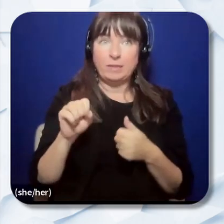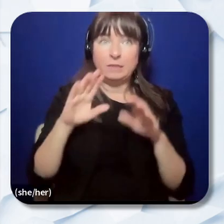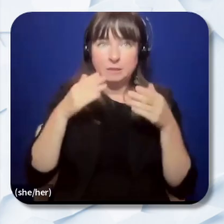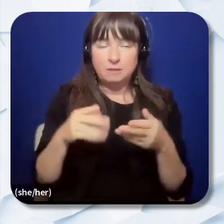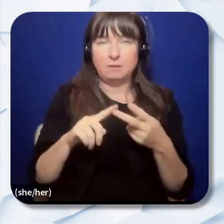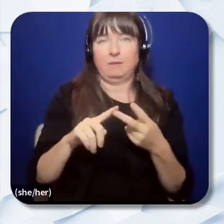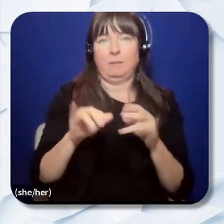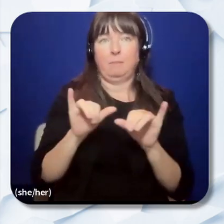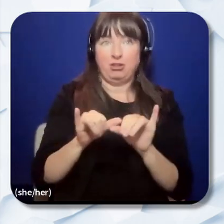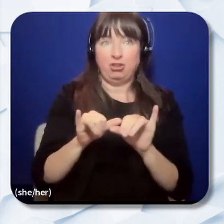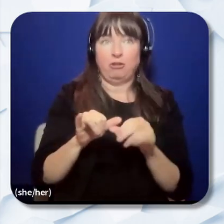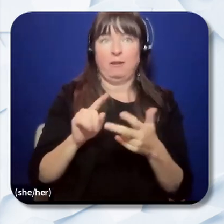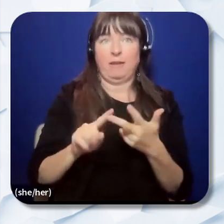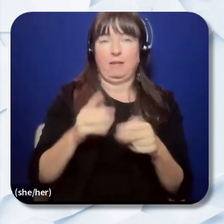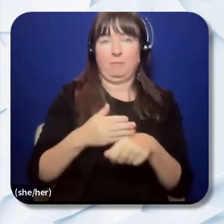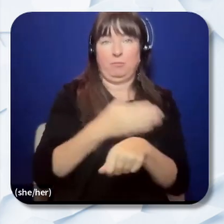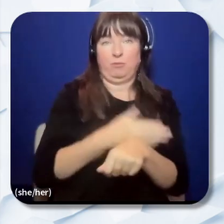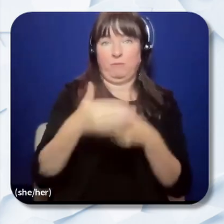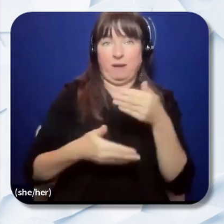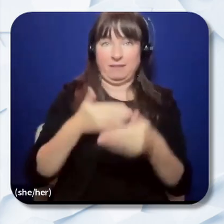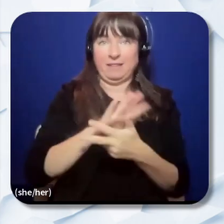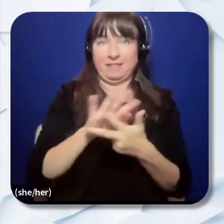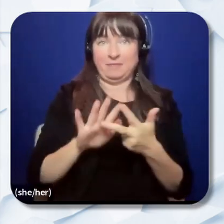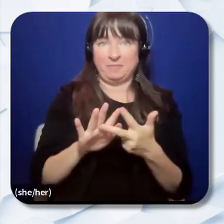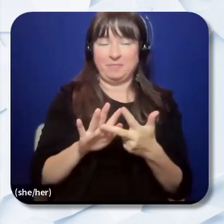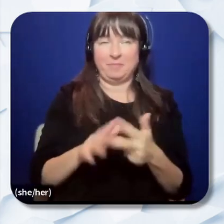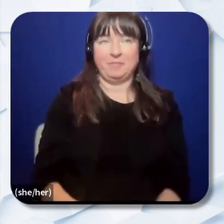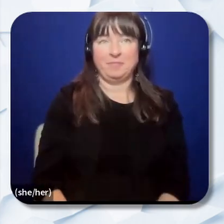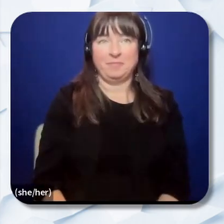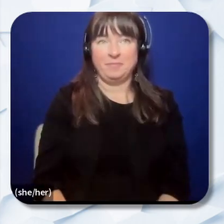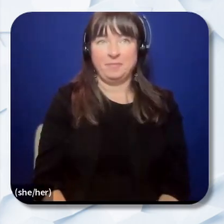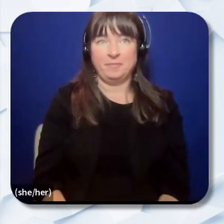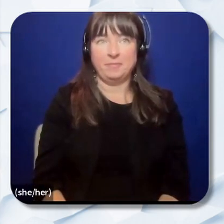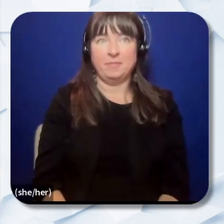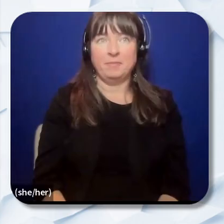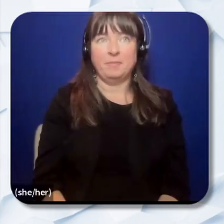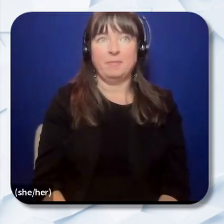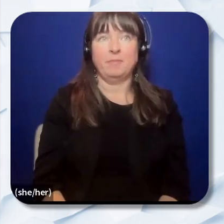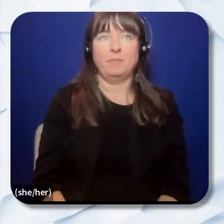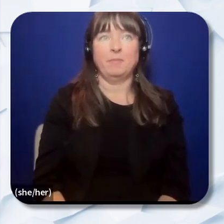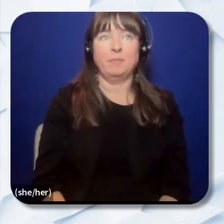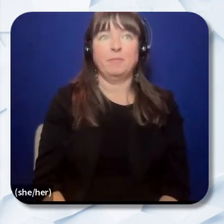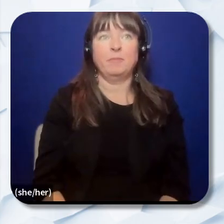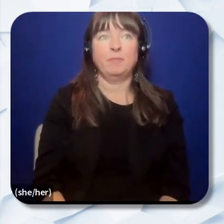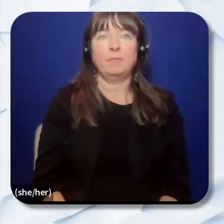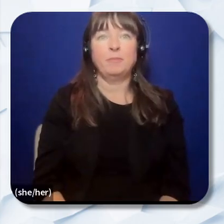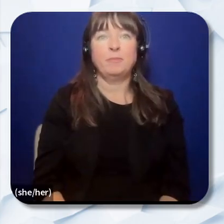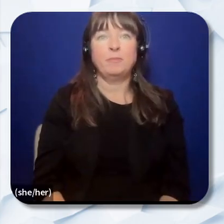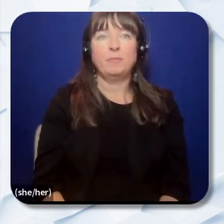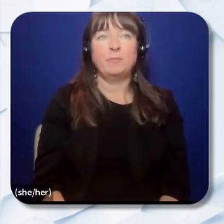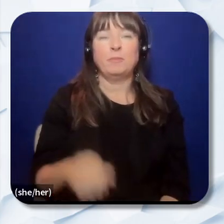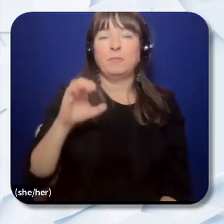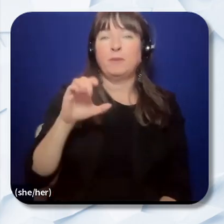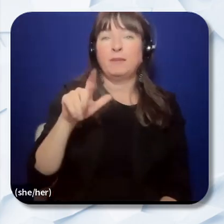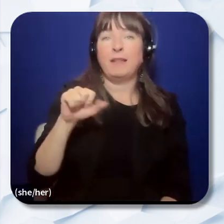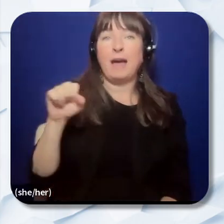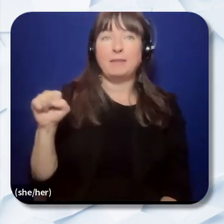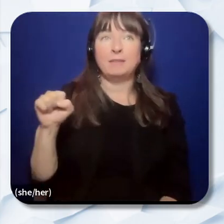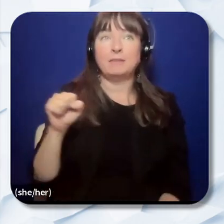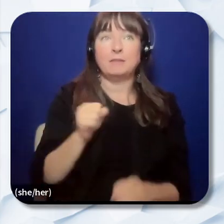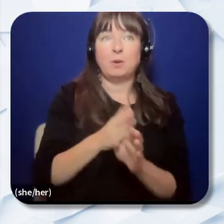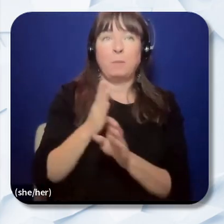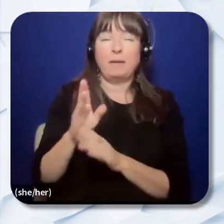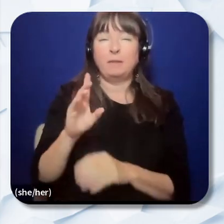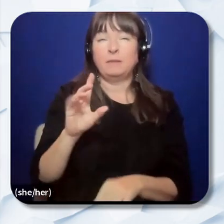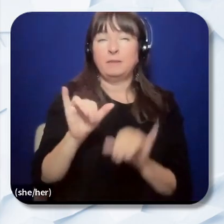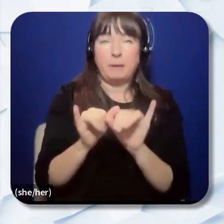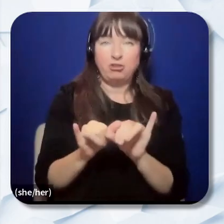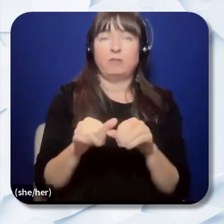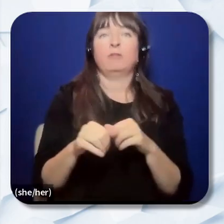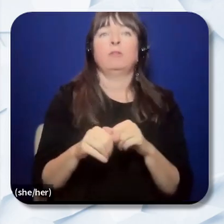and improve processing. Next slide please. CLASS domains and dimensions as many of you know are